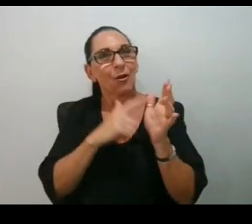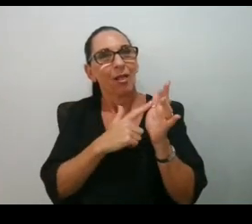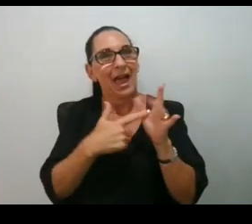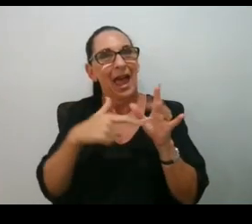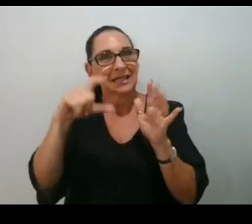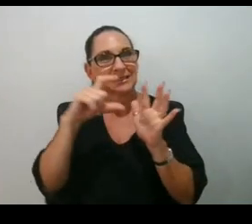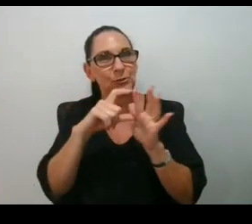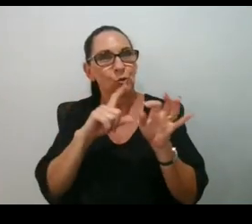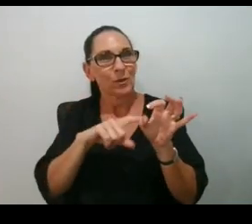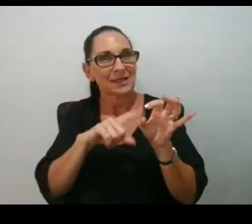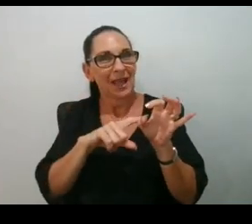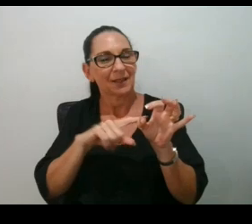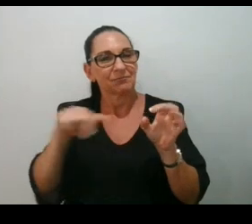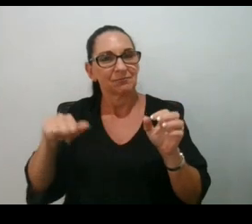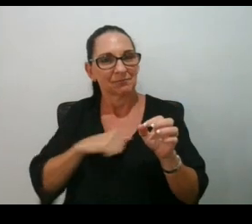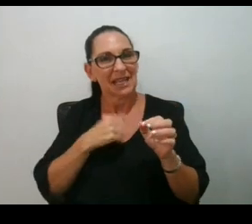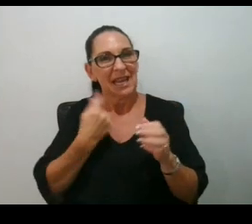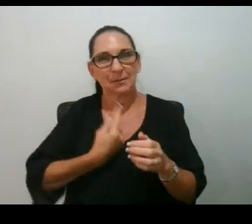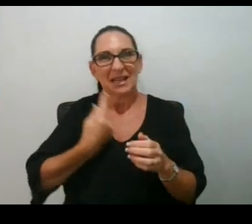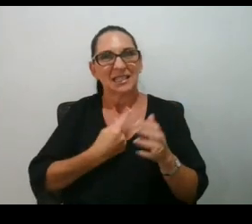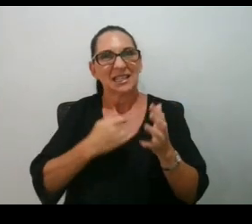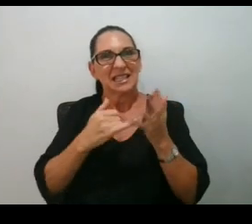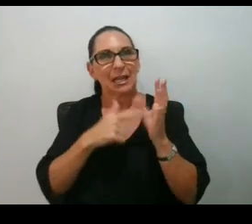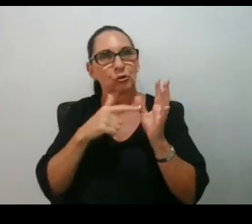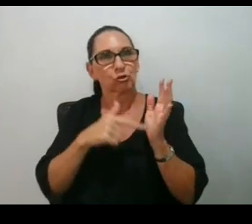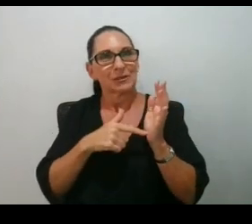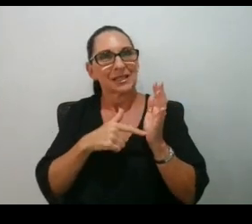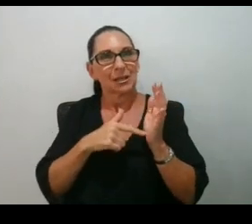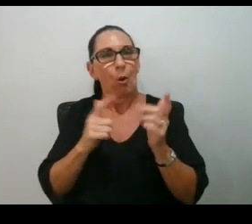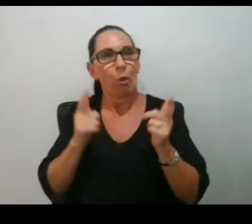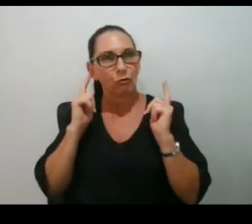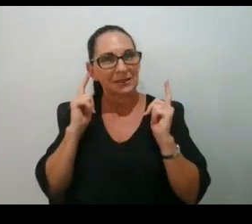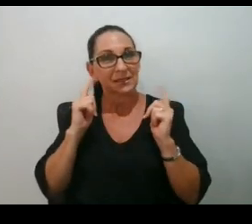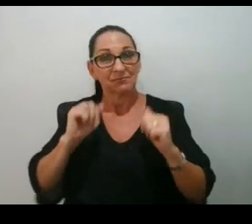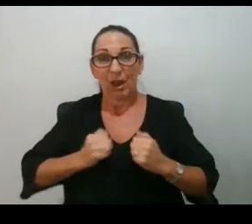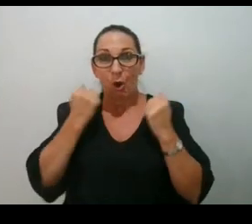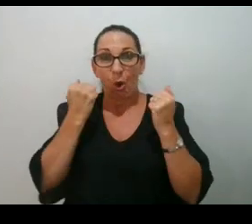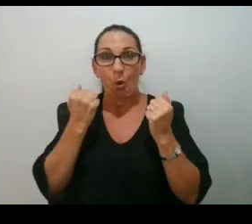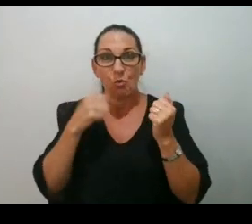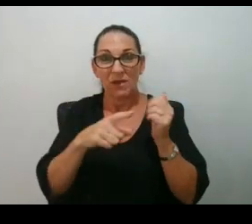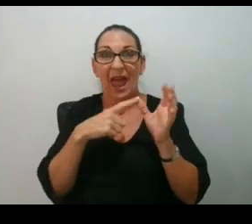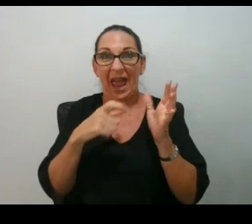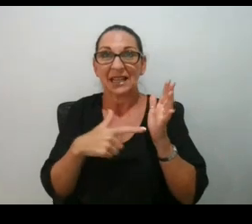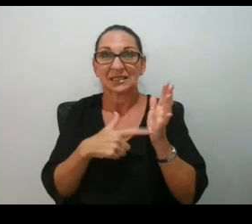statutory authority uh we have our own act the Legal Aid Queensland Act and we're funded by the